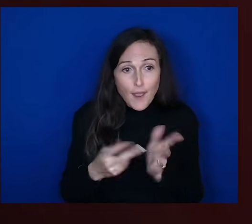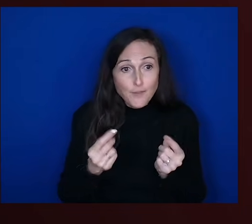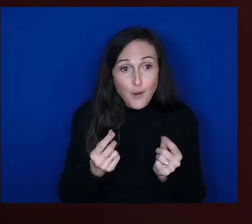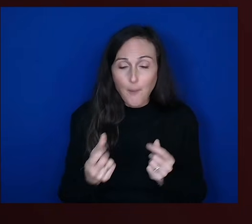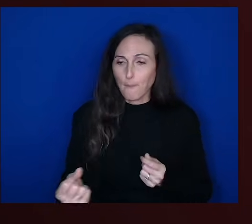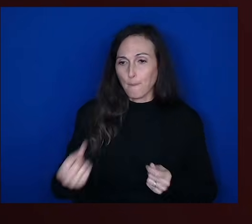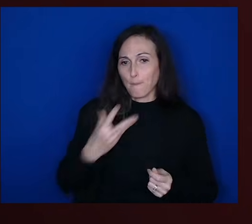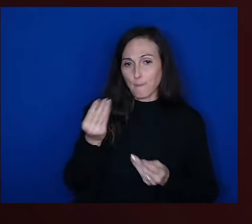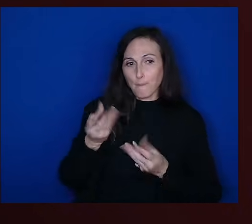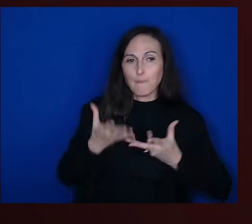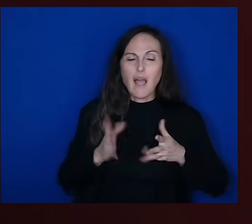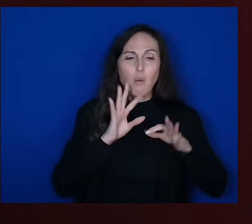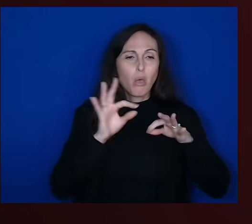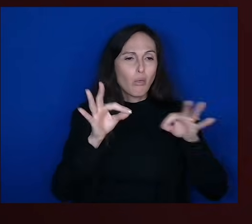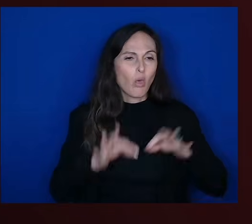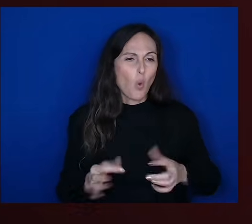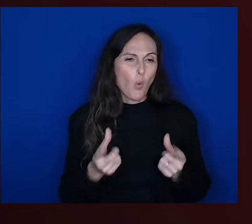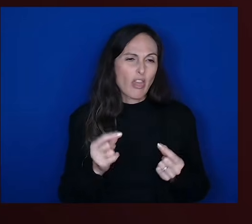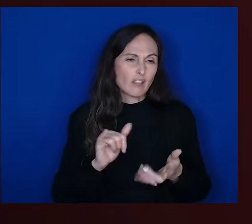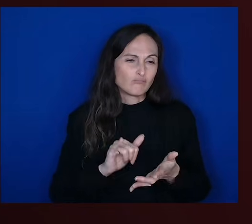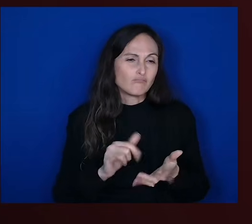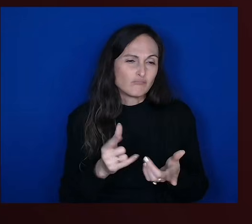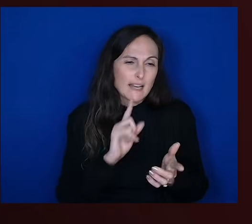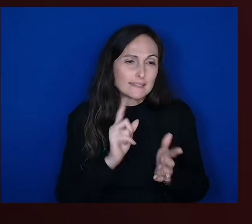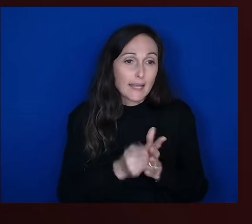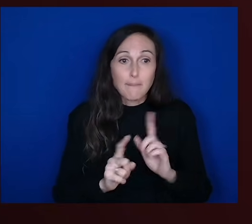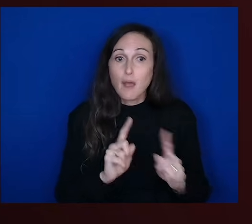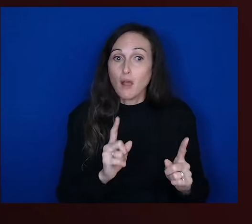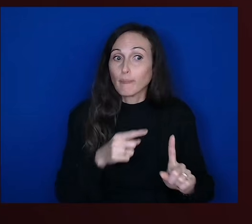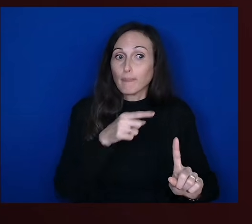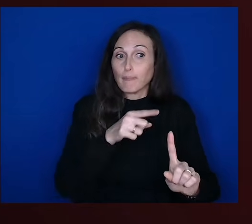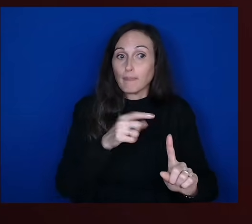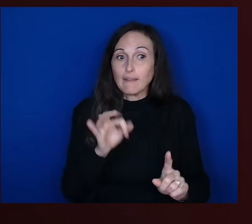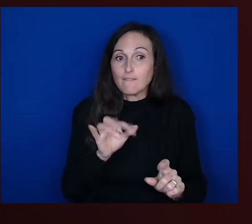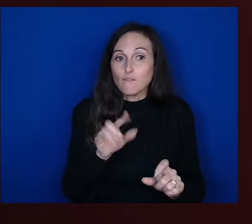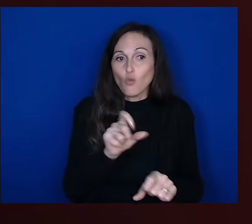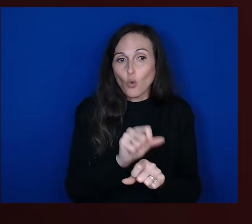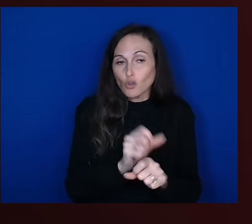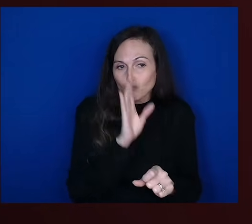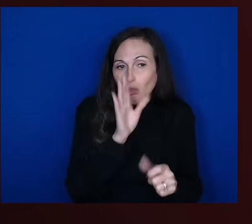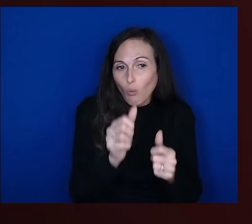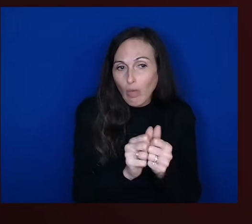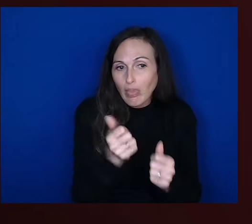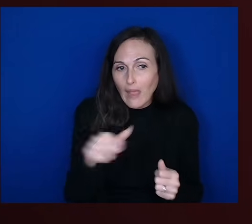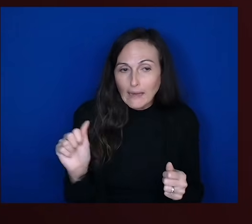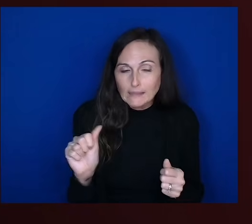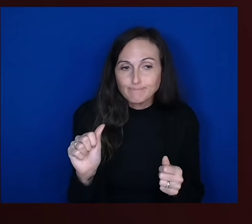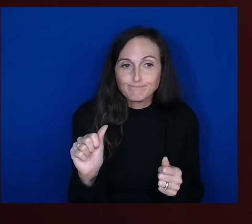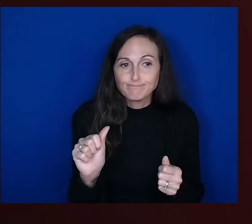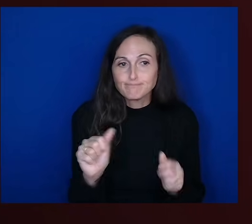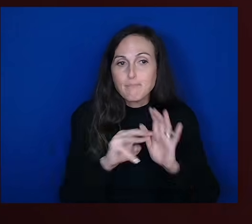to point out that if you've worked directly with any model provider,